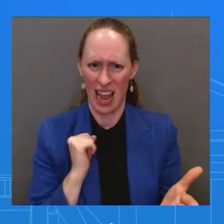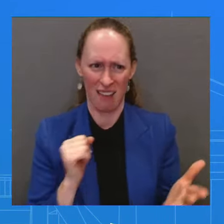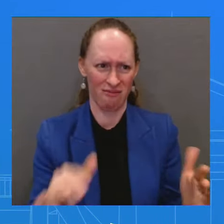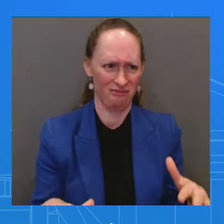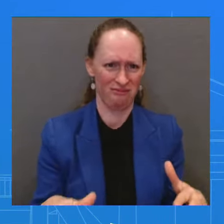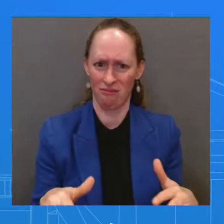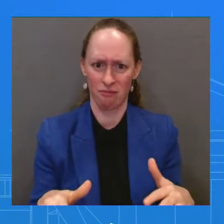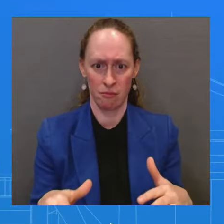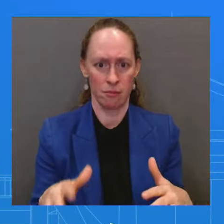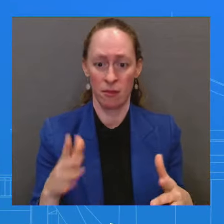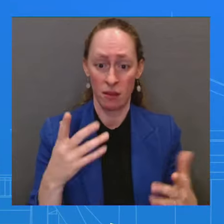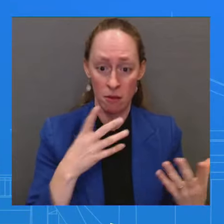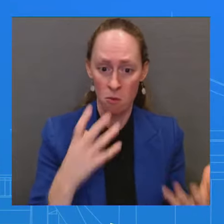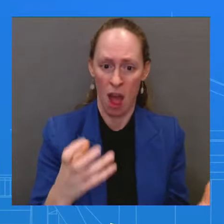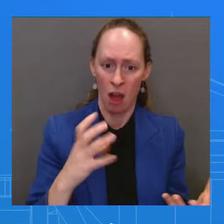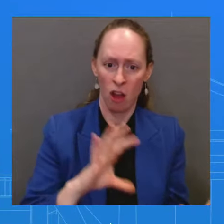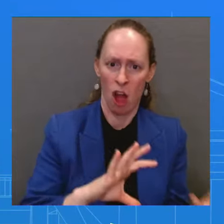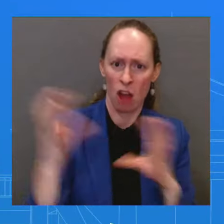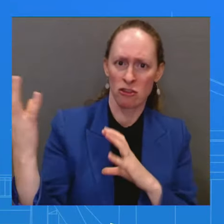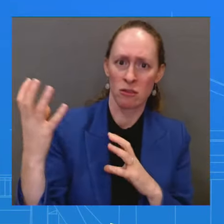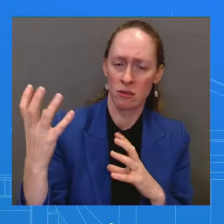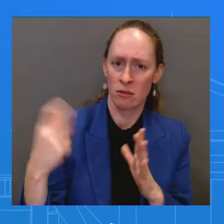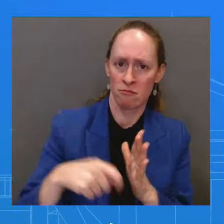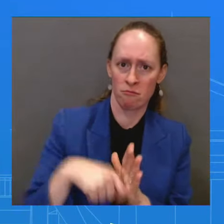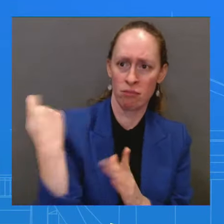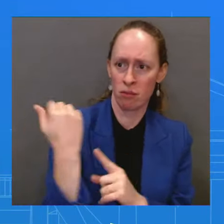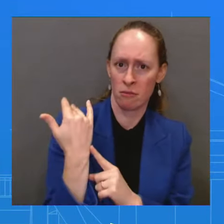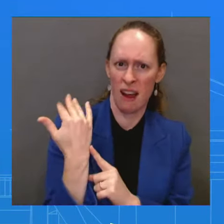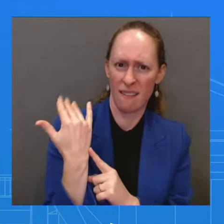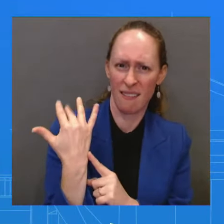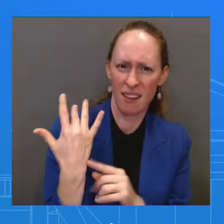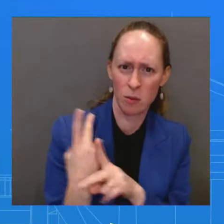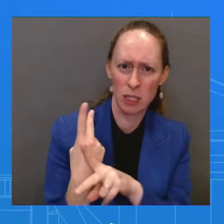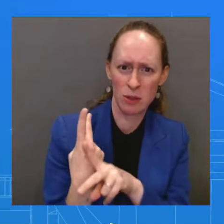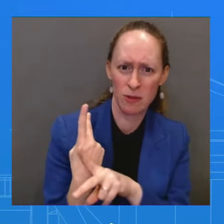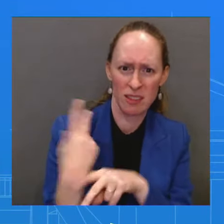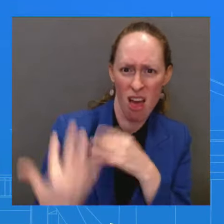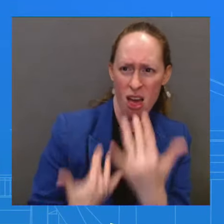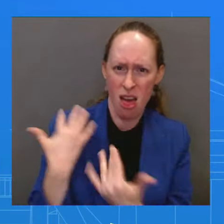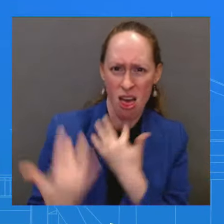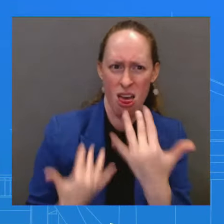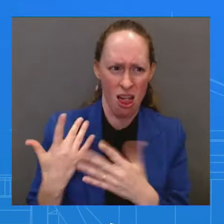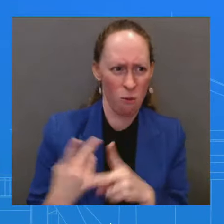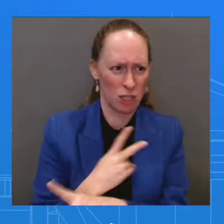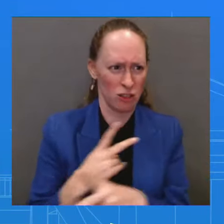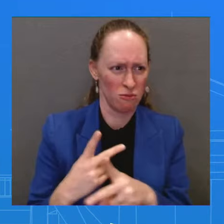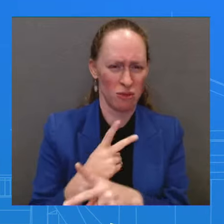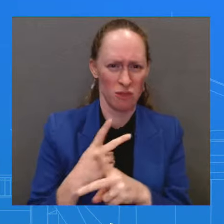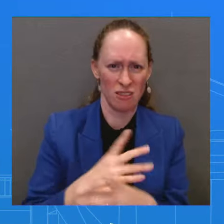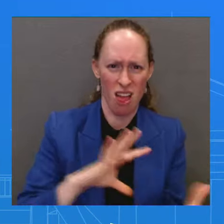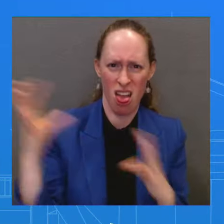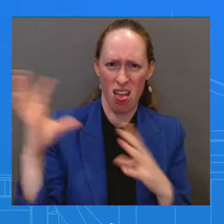that we're seeing from House Republicans. And so, they need to figure it out. They need to end the infighting.